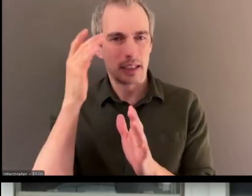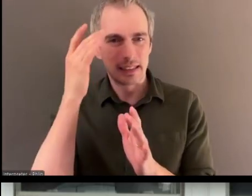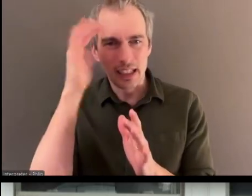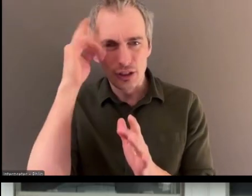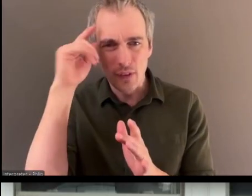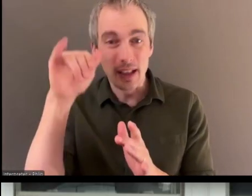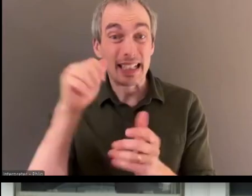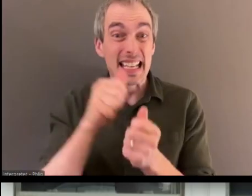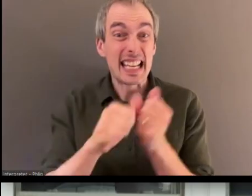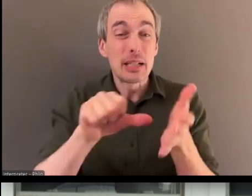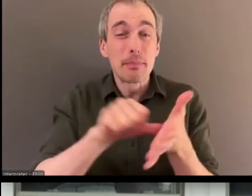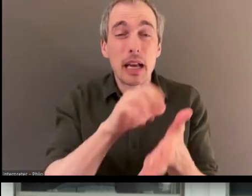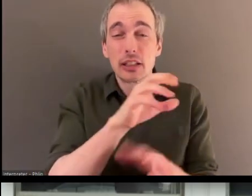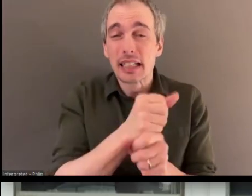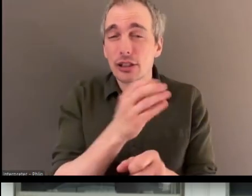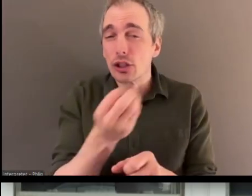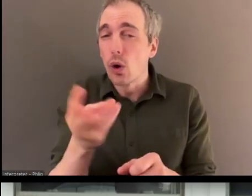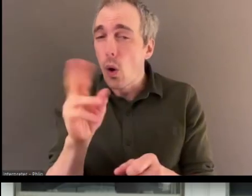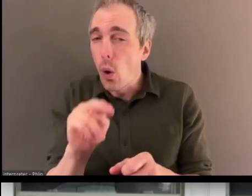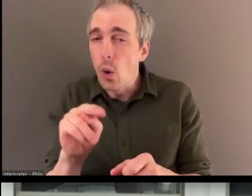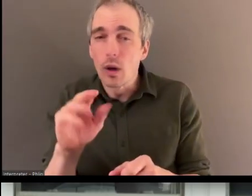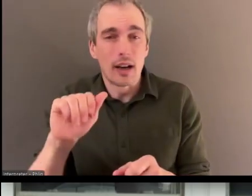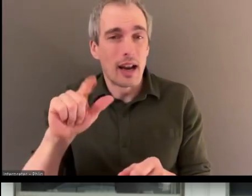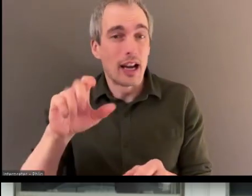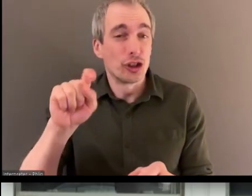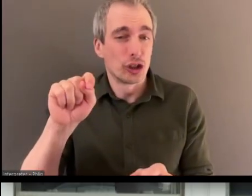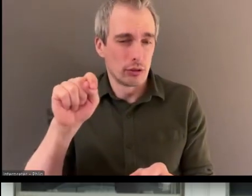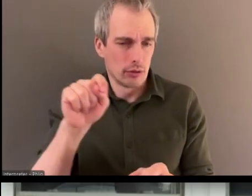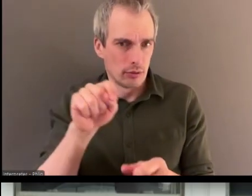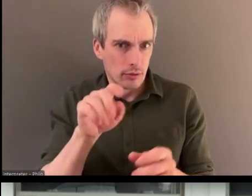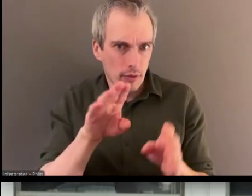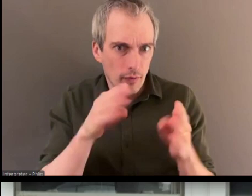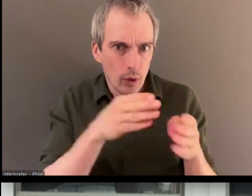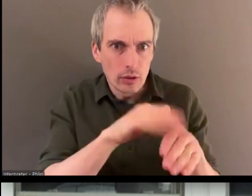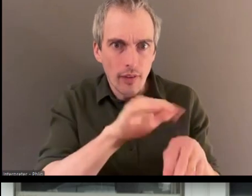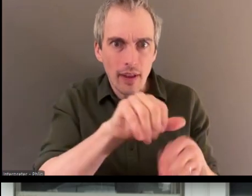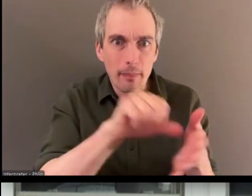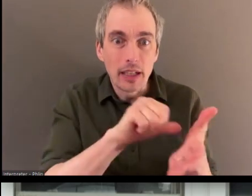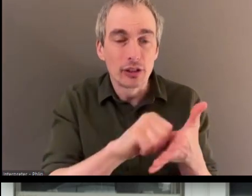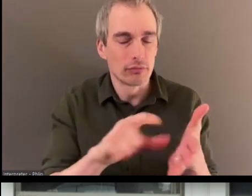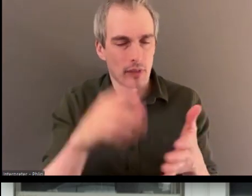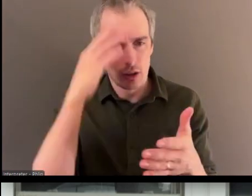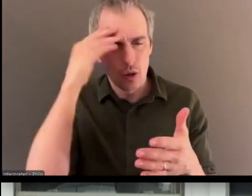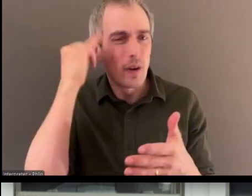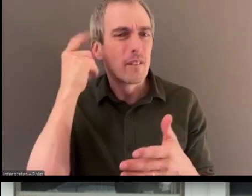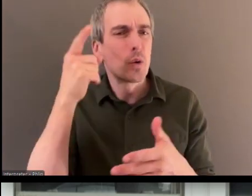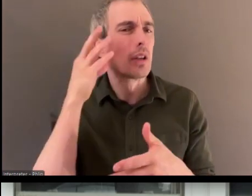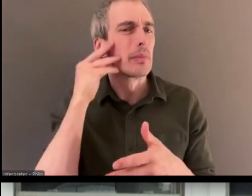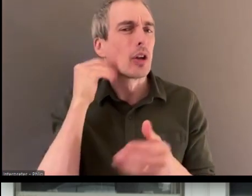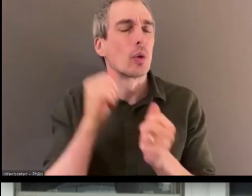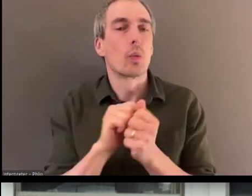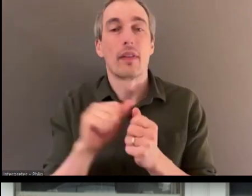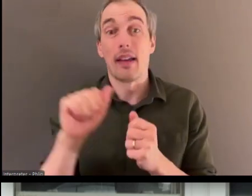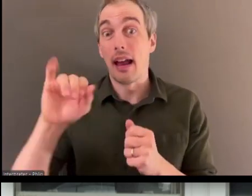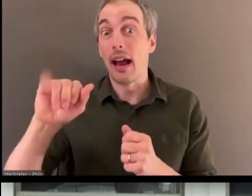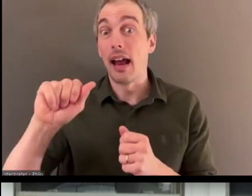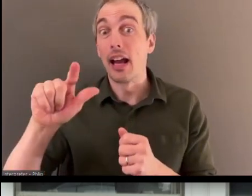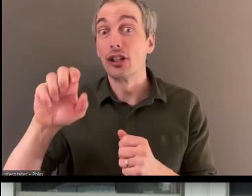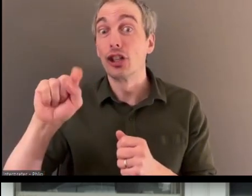if you all have experience with AI agents, if they have too many things going on at one time, they get distracted. They leave out details.